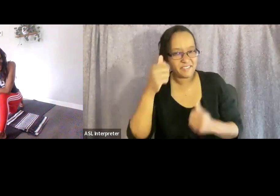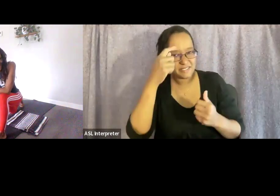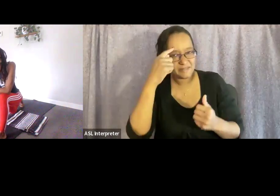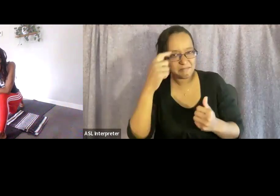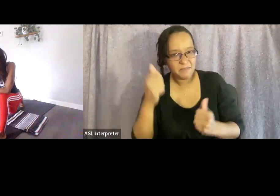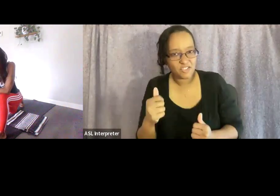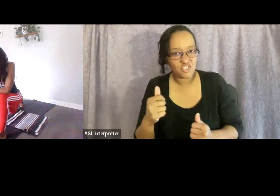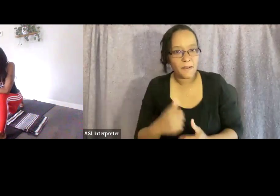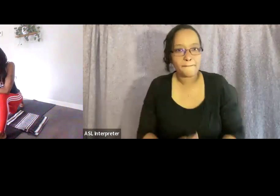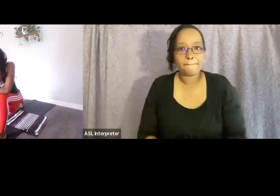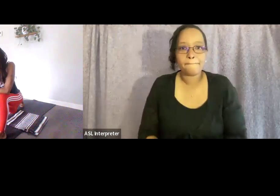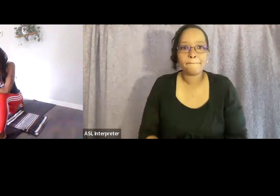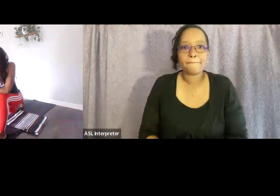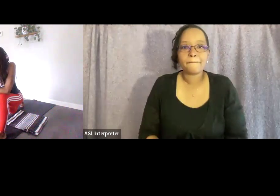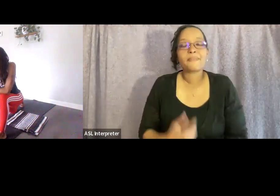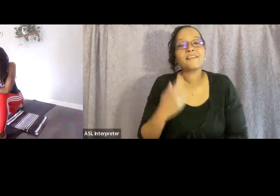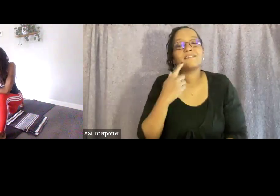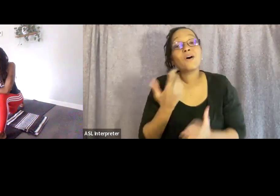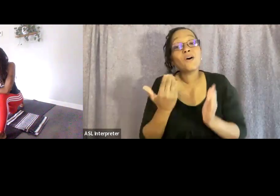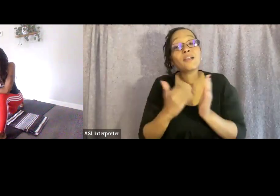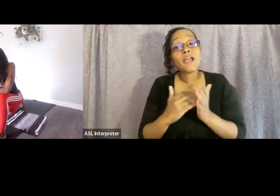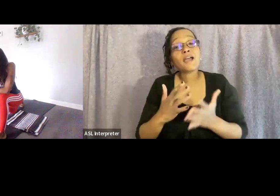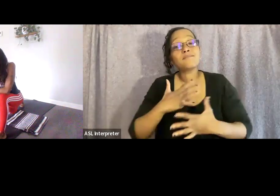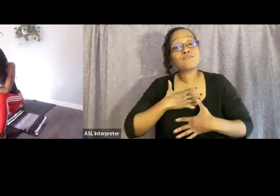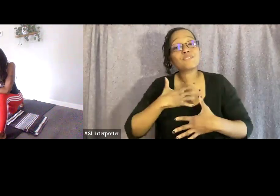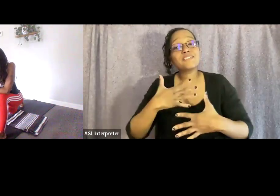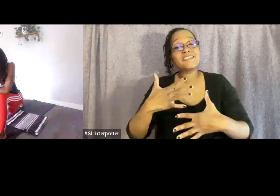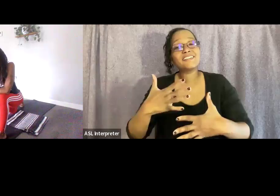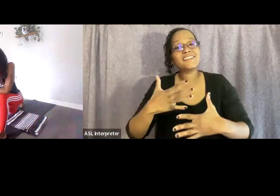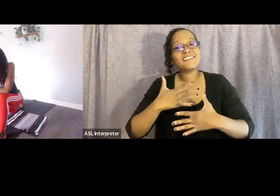And then take one more breath, wherever you are. Life may be happening.